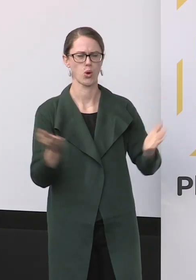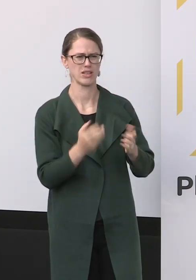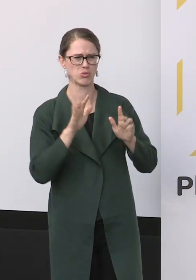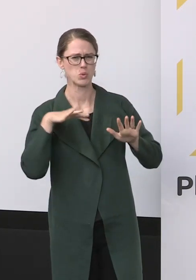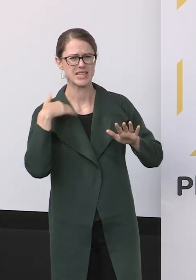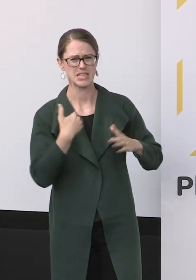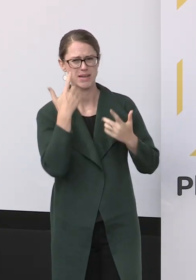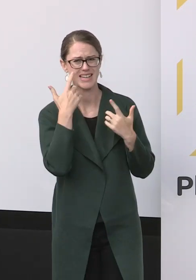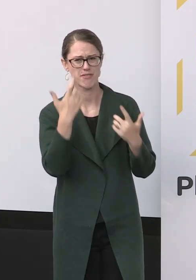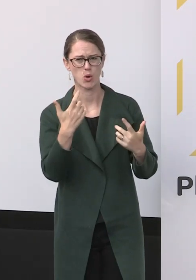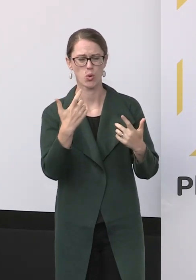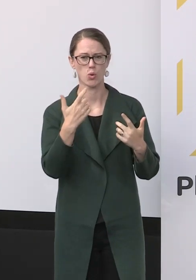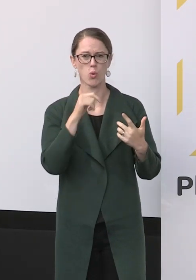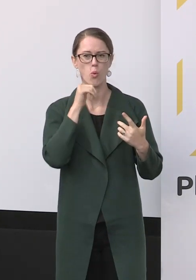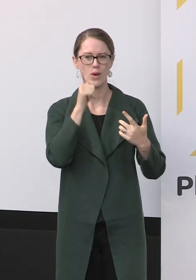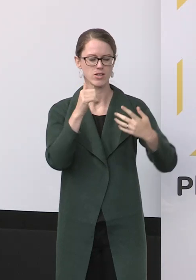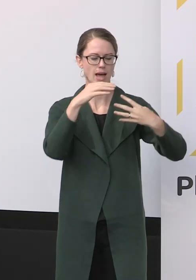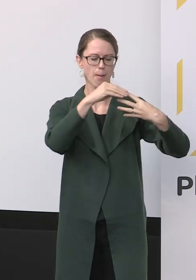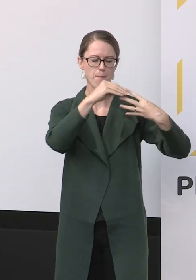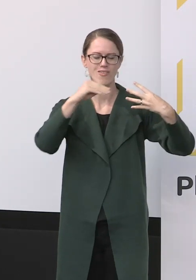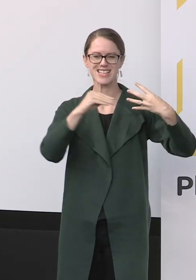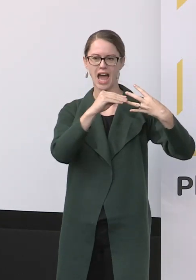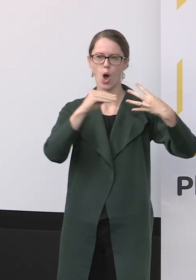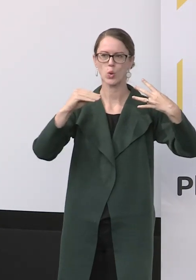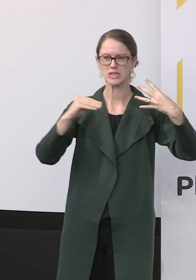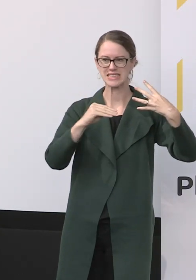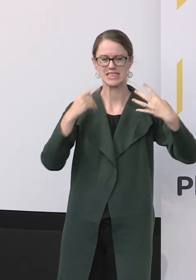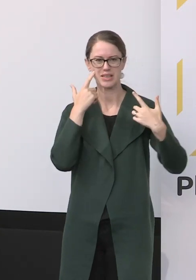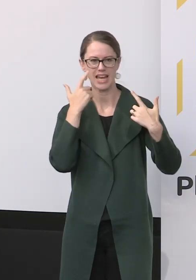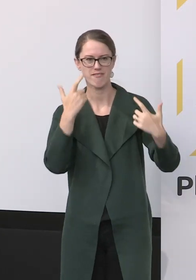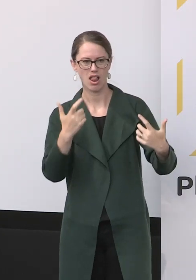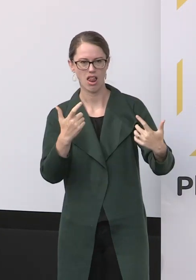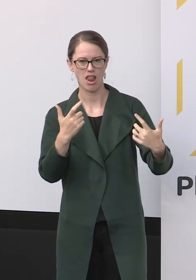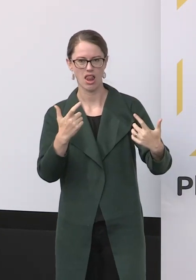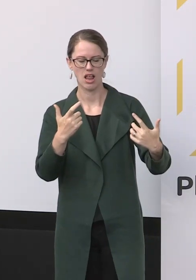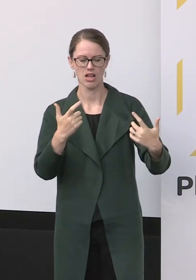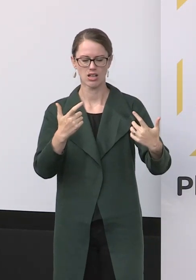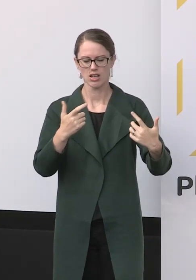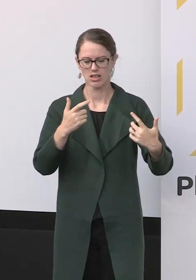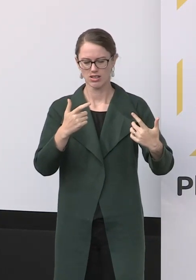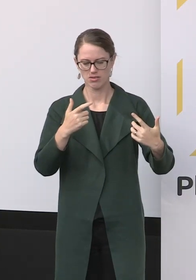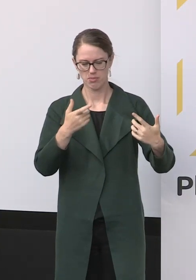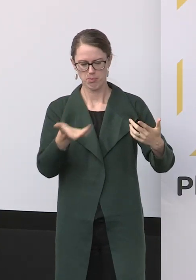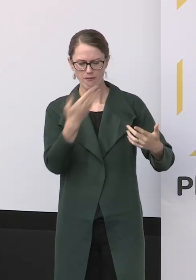position. The WHO has reminded countries about the need to be